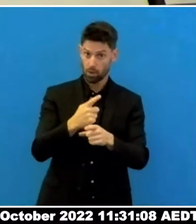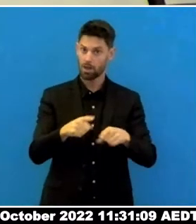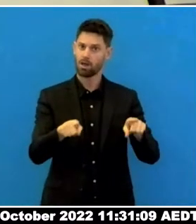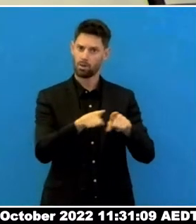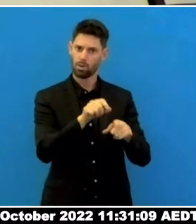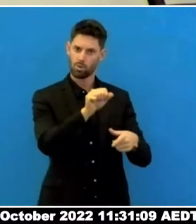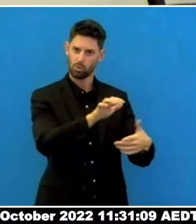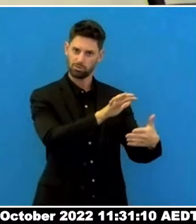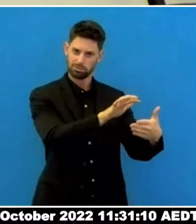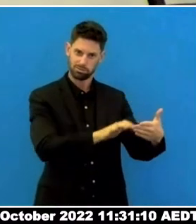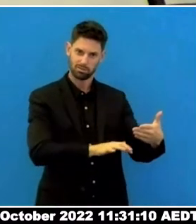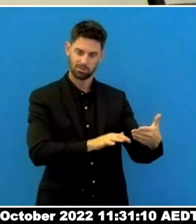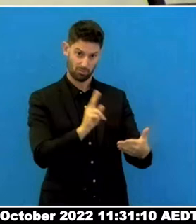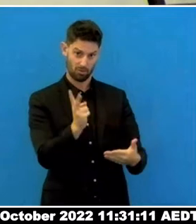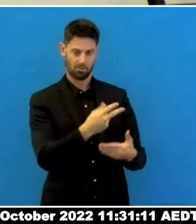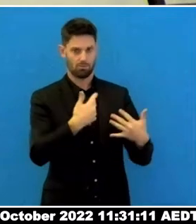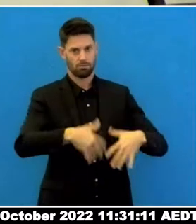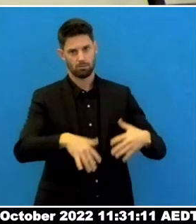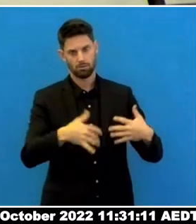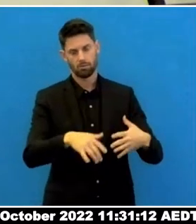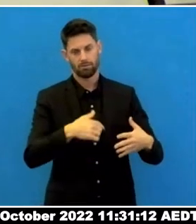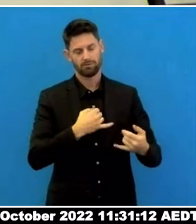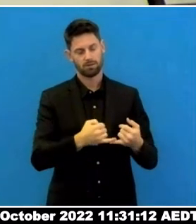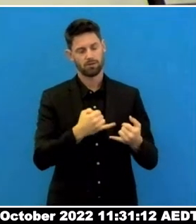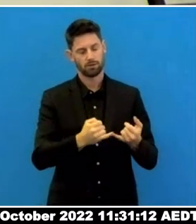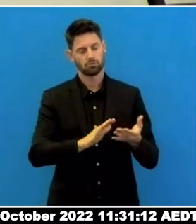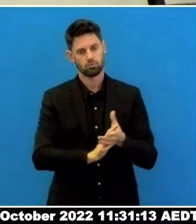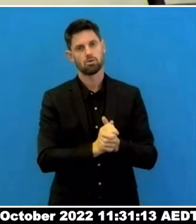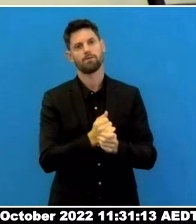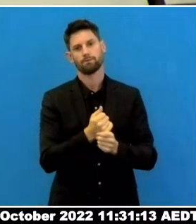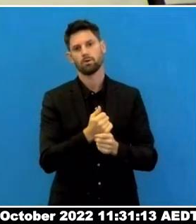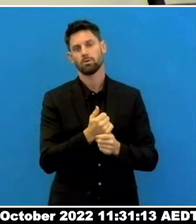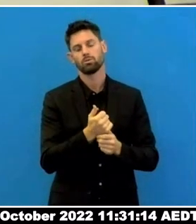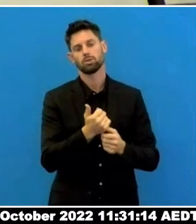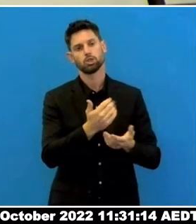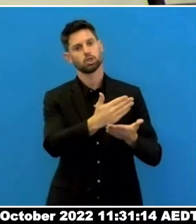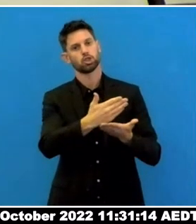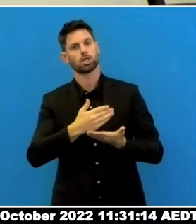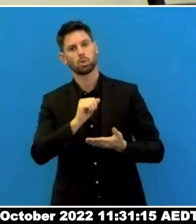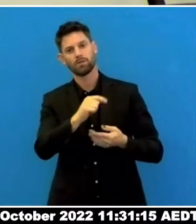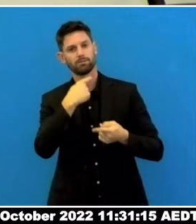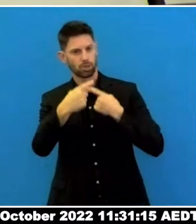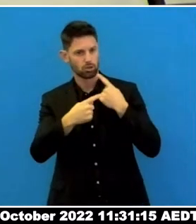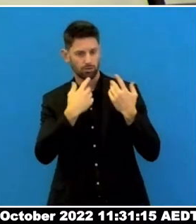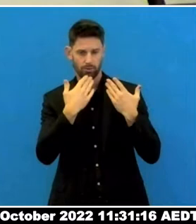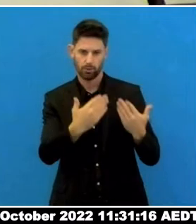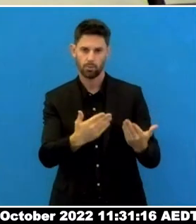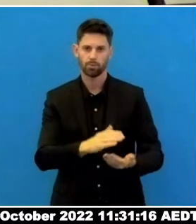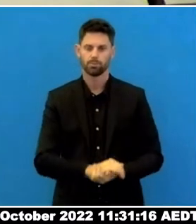We are very grateful to you for being prepared to tell us of your experiences. So, thank you very much.